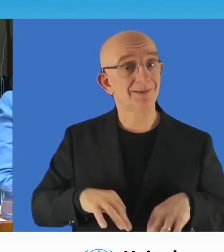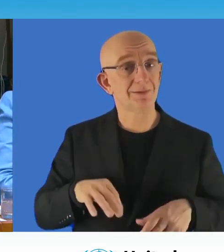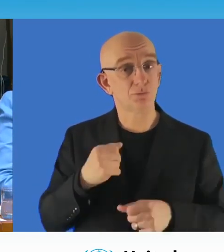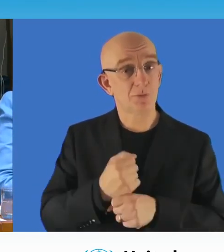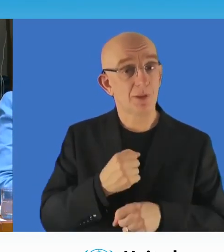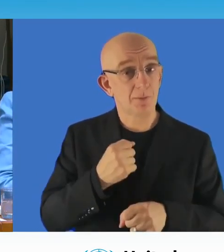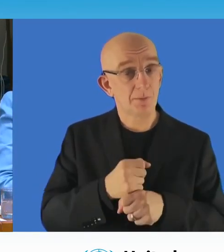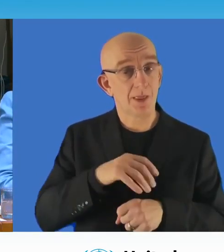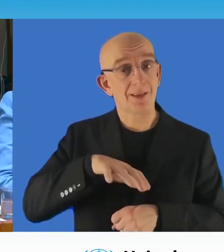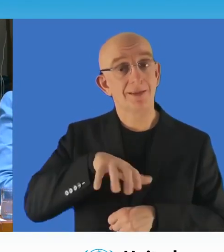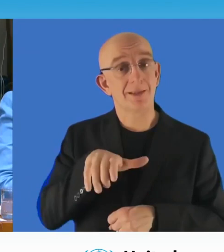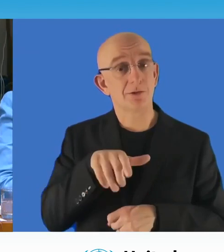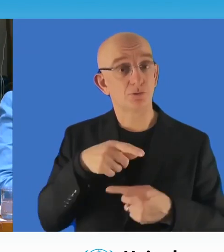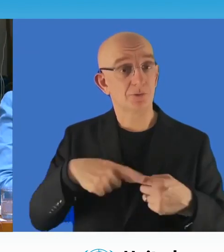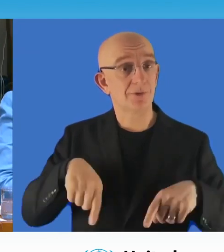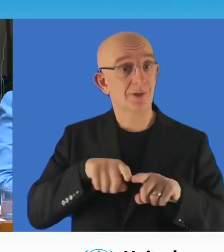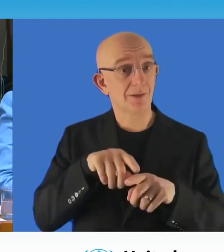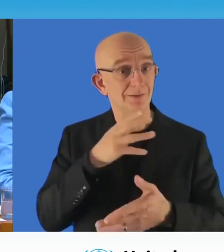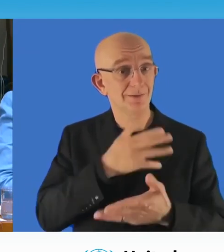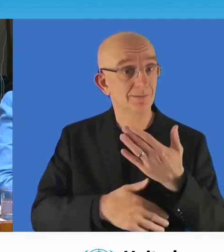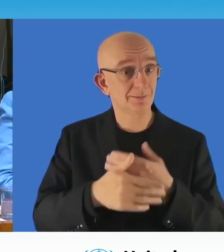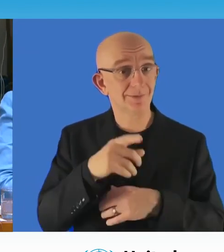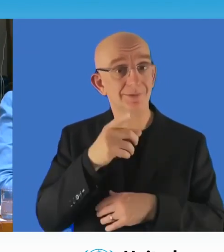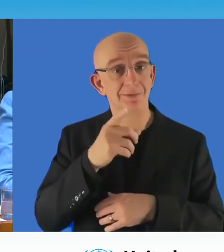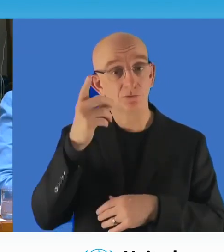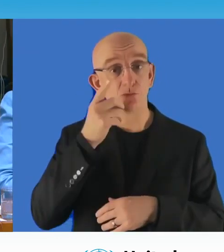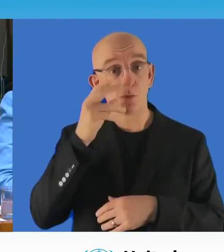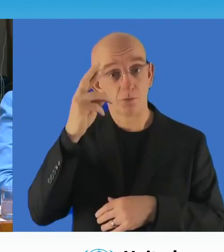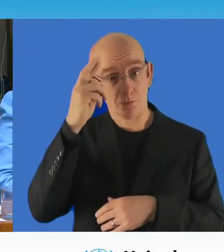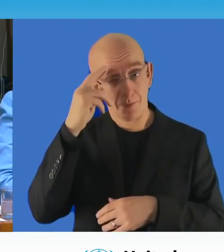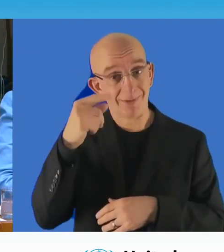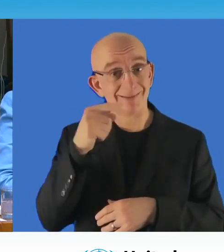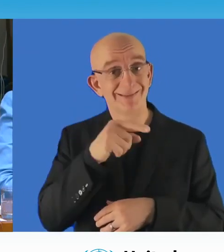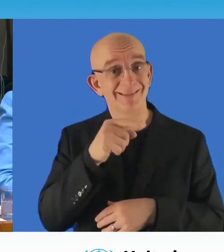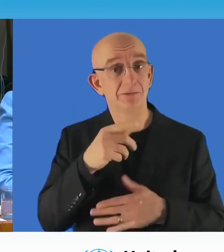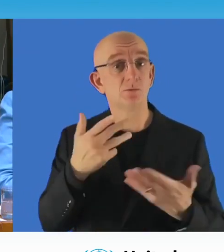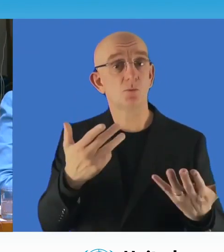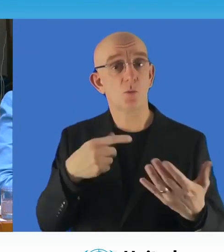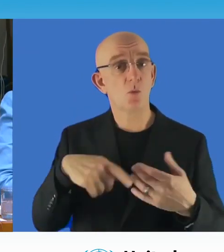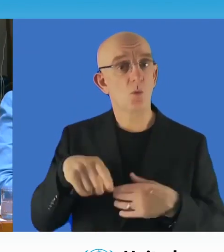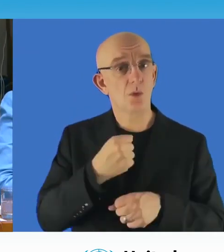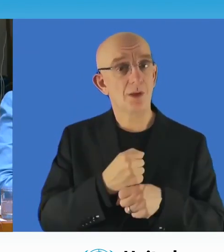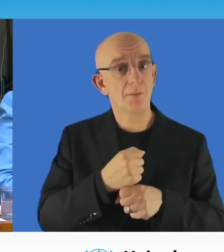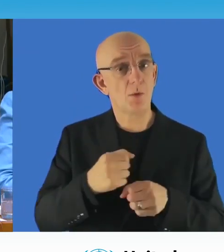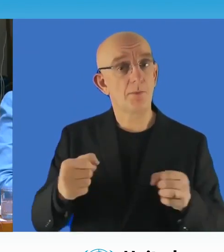awareness campaigns and multi-stakeholder Partnerships and of course internally we strive